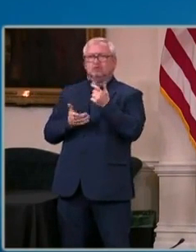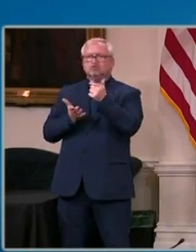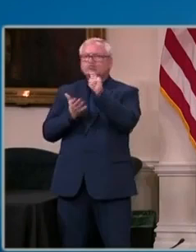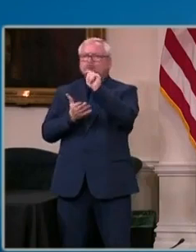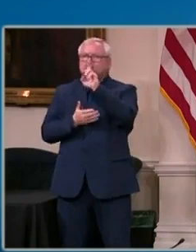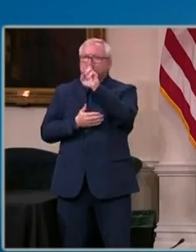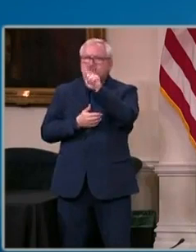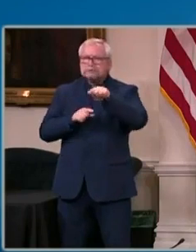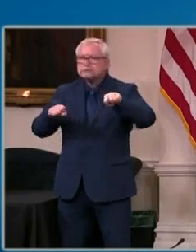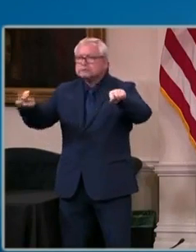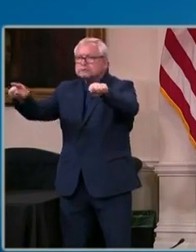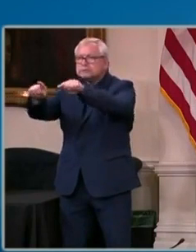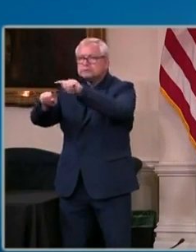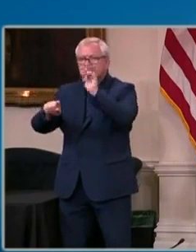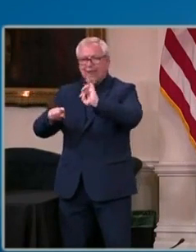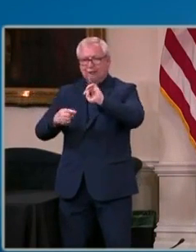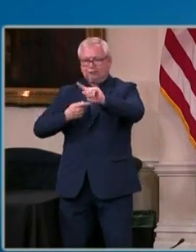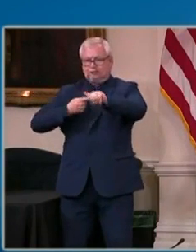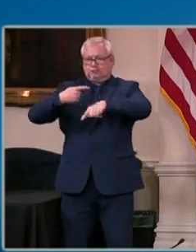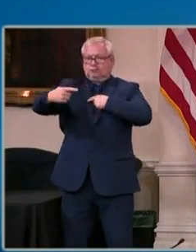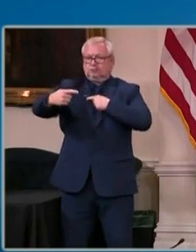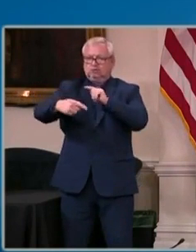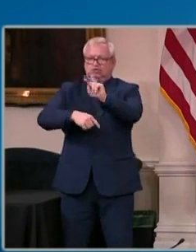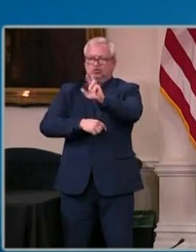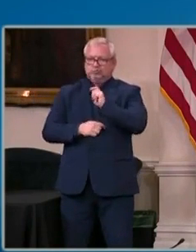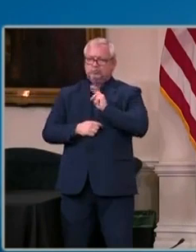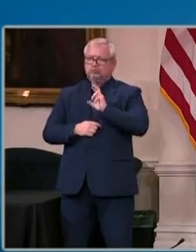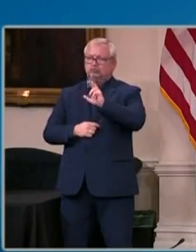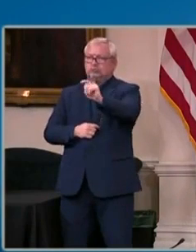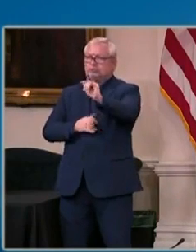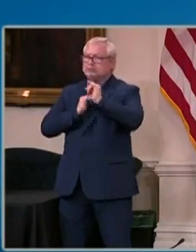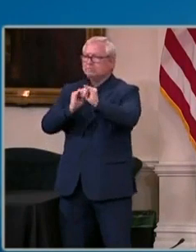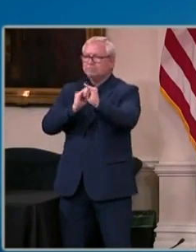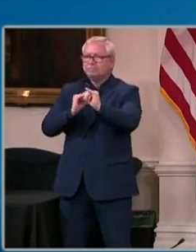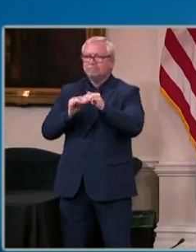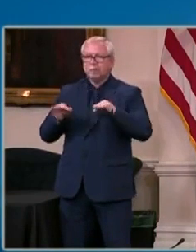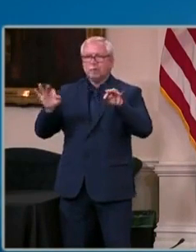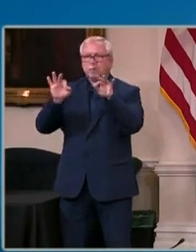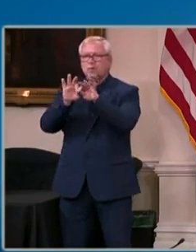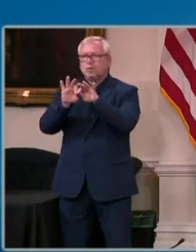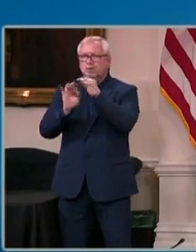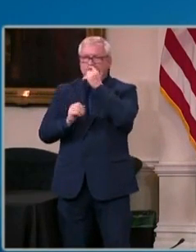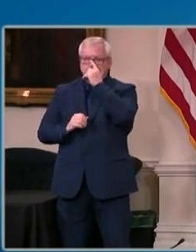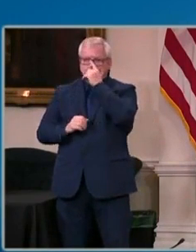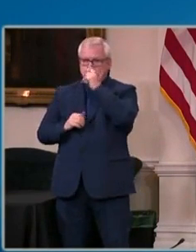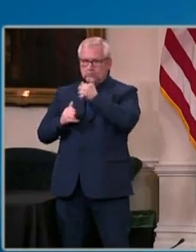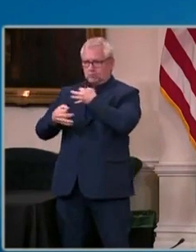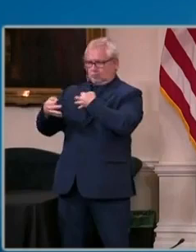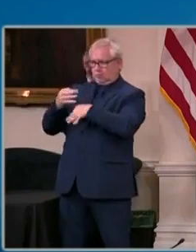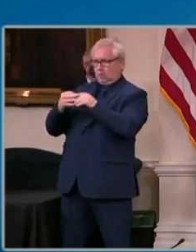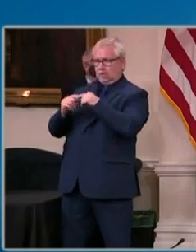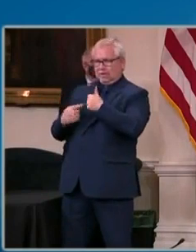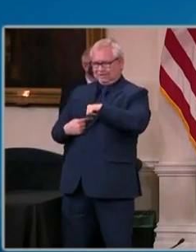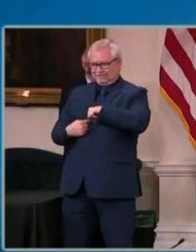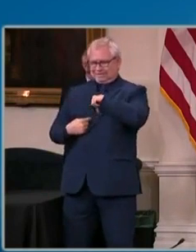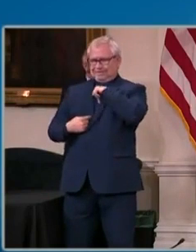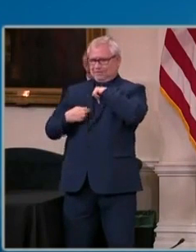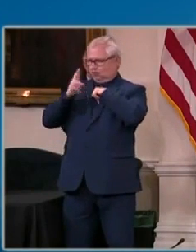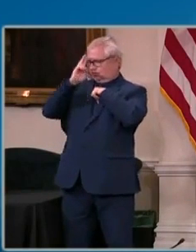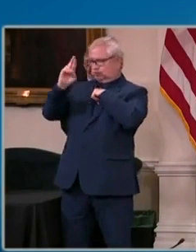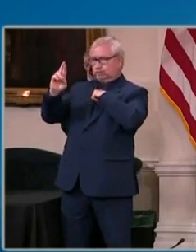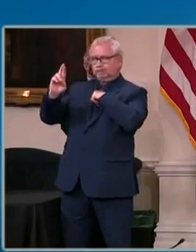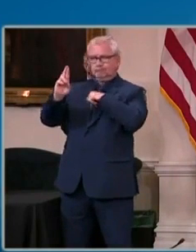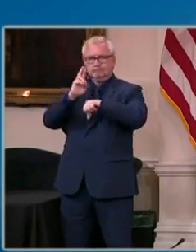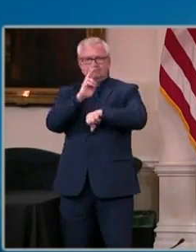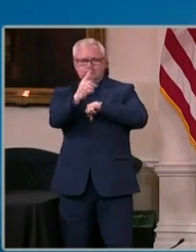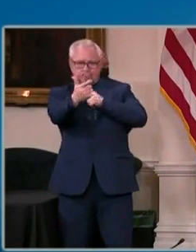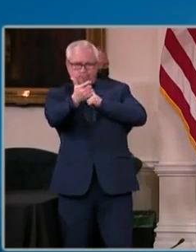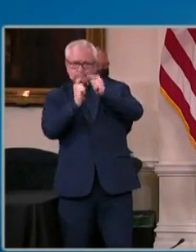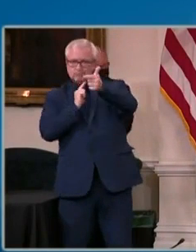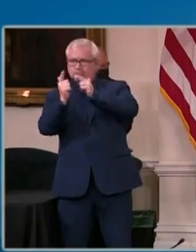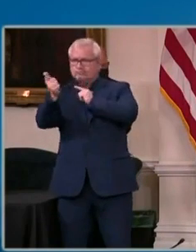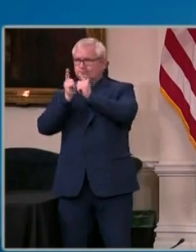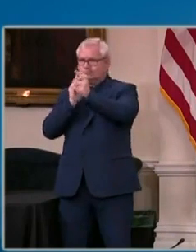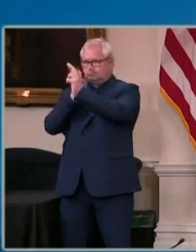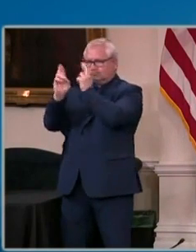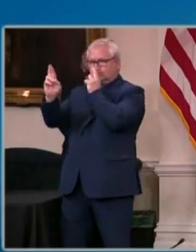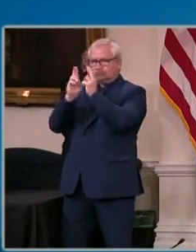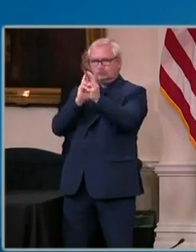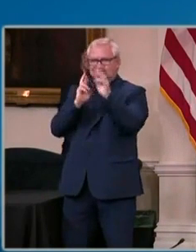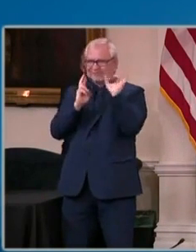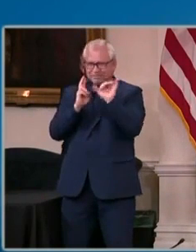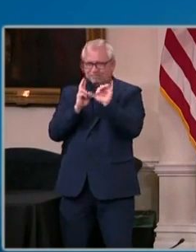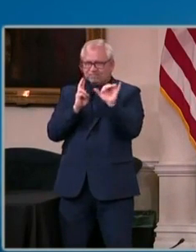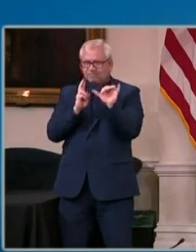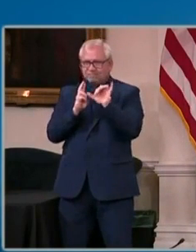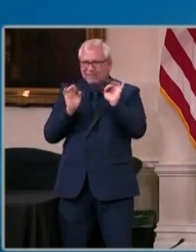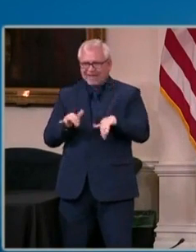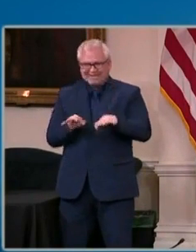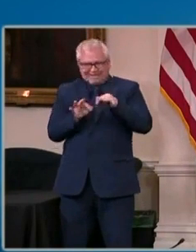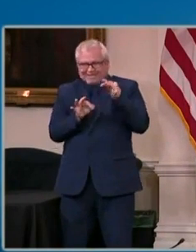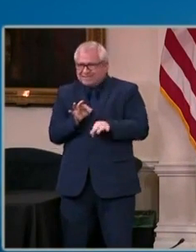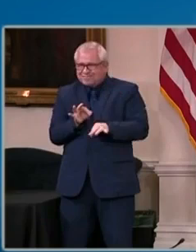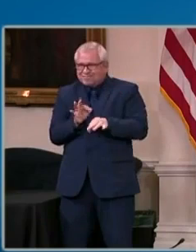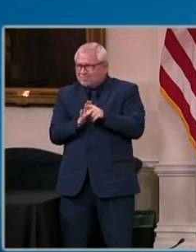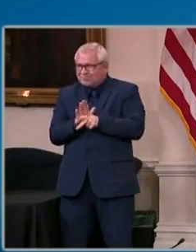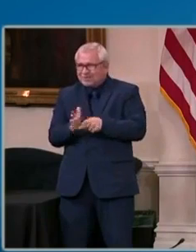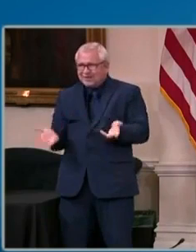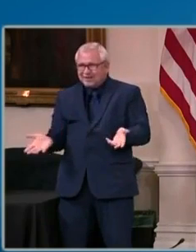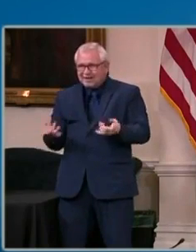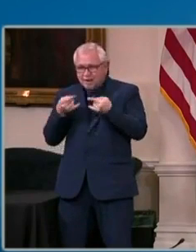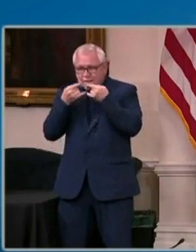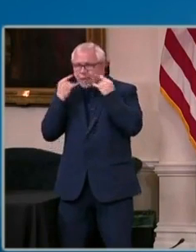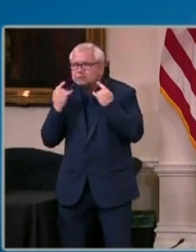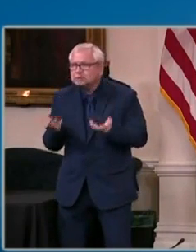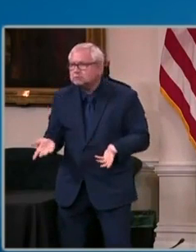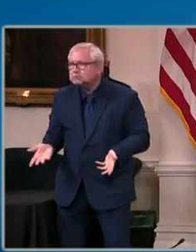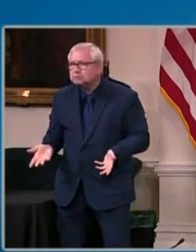THE ARMY VALUE FOR RESPECT STATES TREAT PEOPLE AS THEY SHOULD BE TREATED AND IN THE SOLDIER'S CREED TREAT OTHERS WITH DIGNITY AND RESPECT WHILE EXPECTING OTHERS TO DO THE SAME.